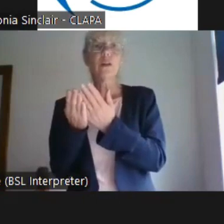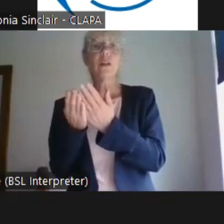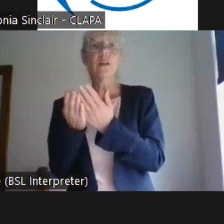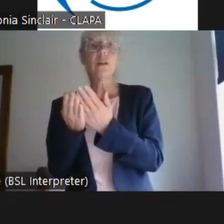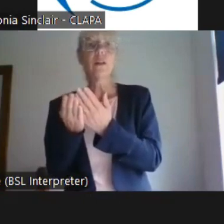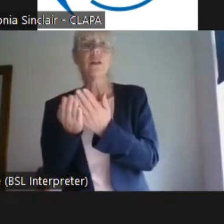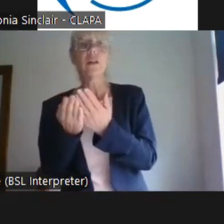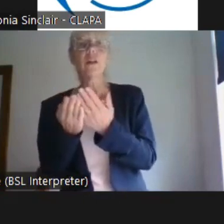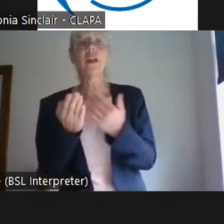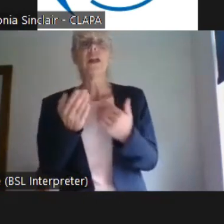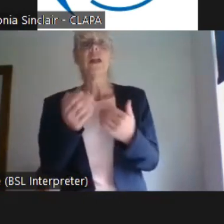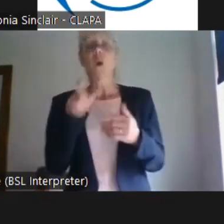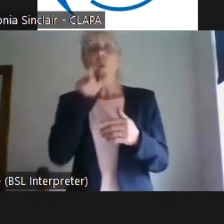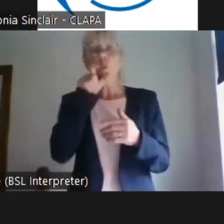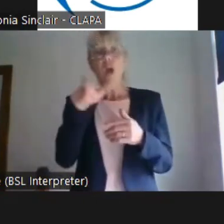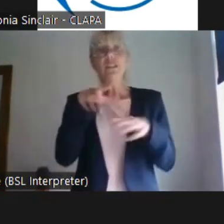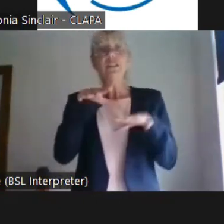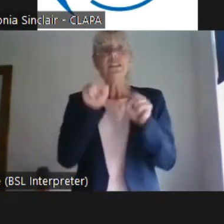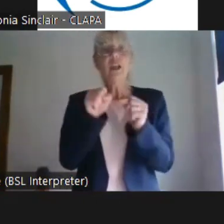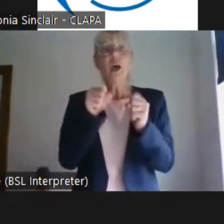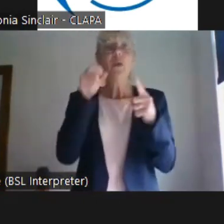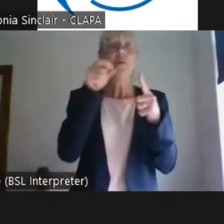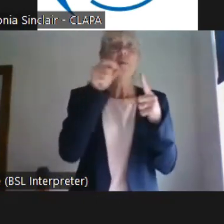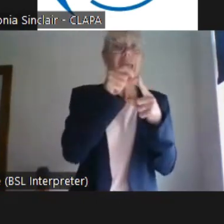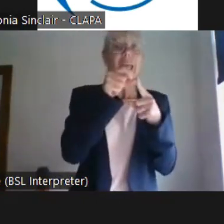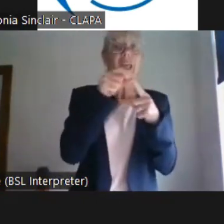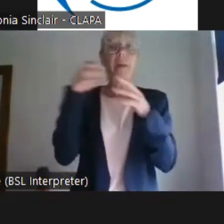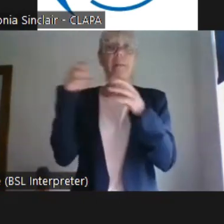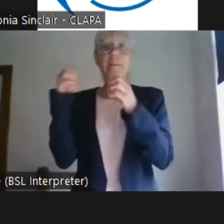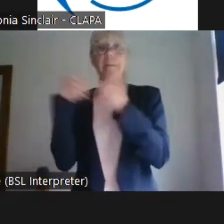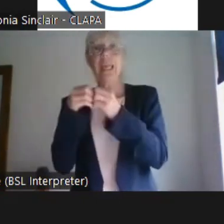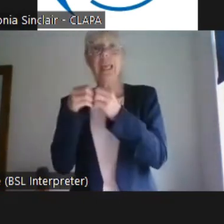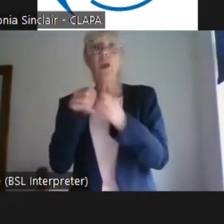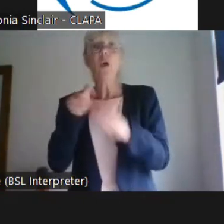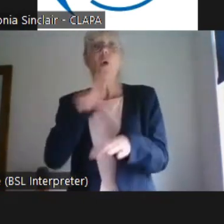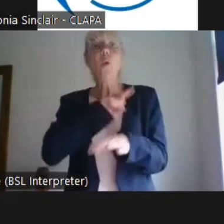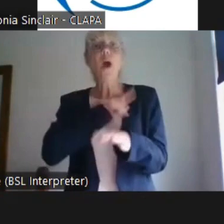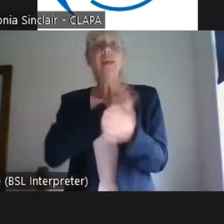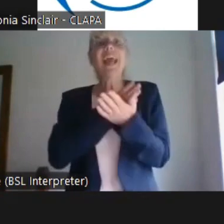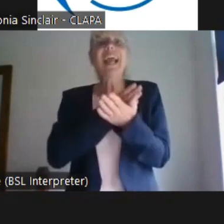Burr if they're thinking about speech sounds because they're really clear on your lips so